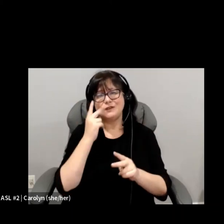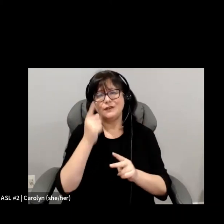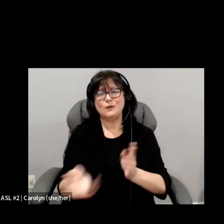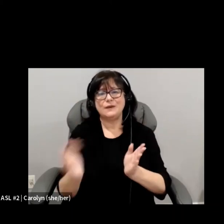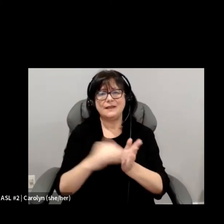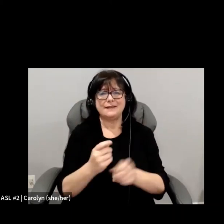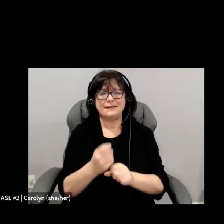[MEETING ADJOURNED AT 7:59 P.M.]